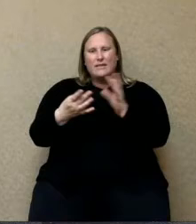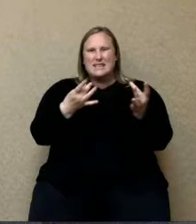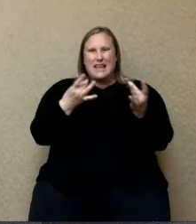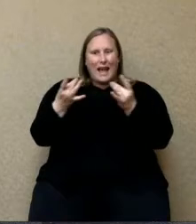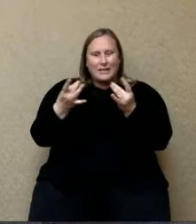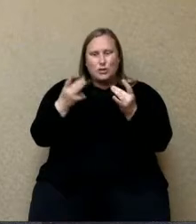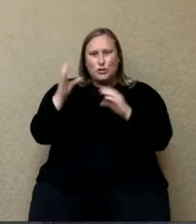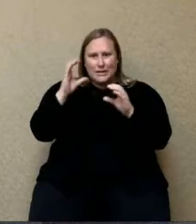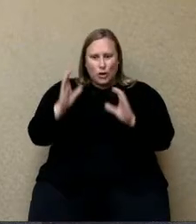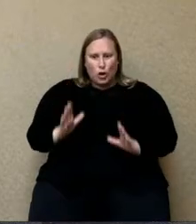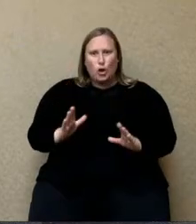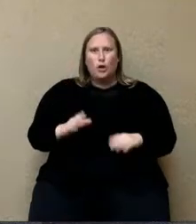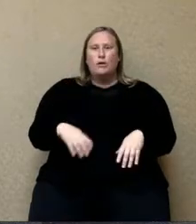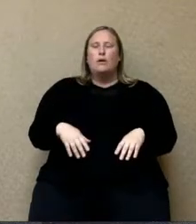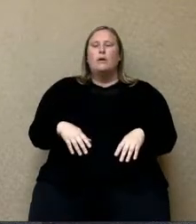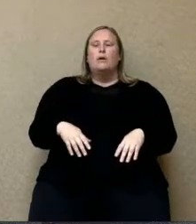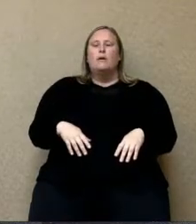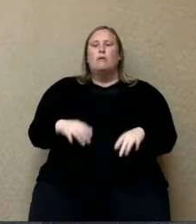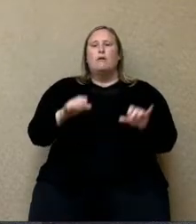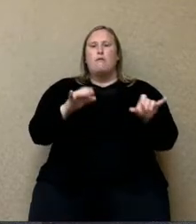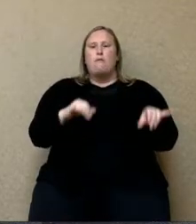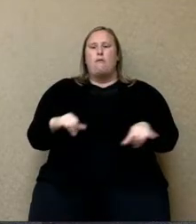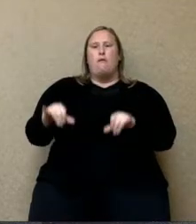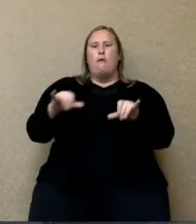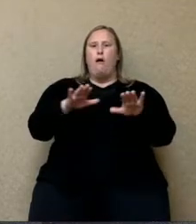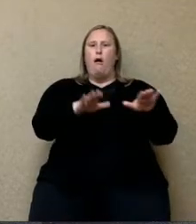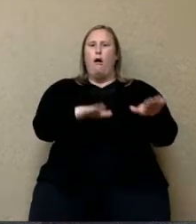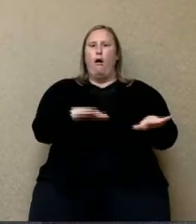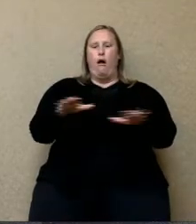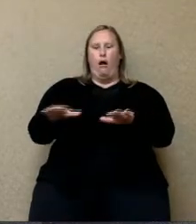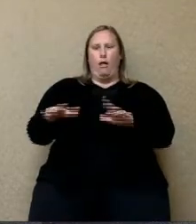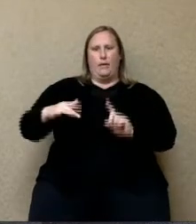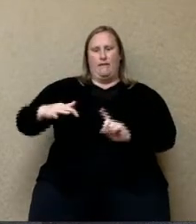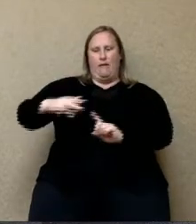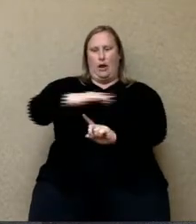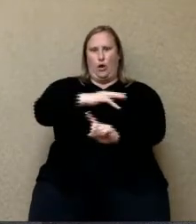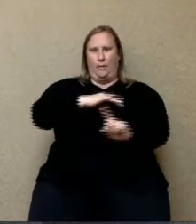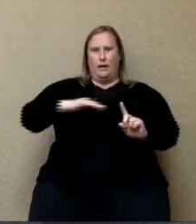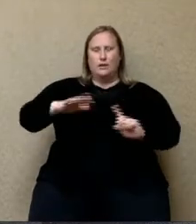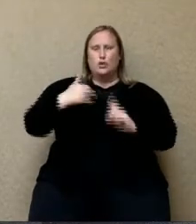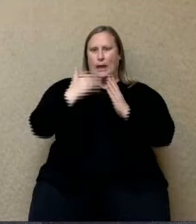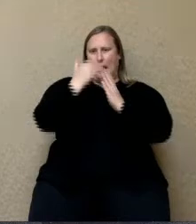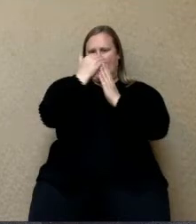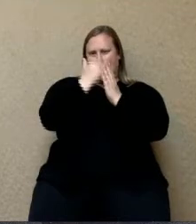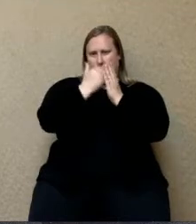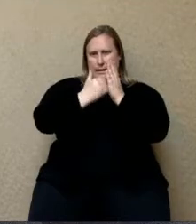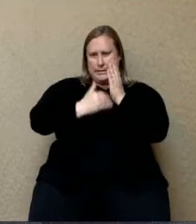required and desired a very calm environment. So, we came up with a list, a pretty long list